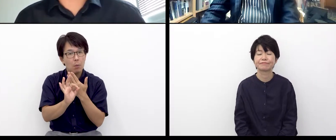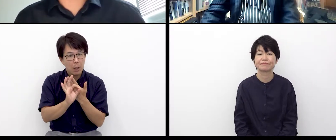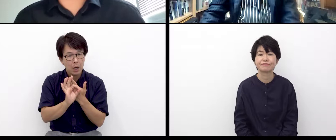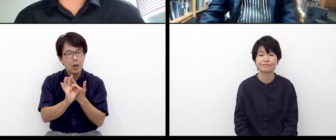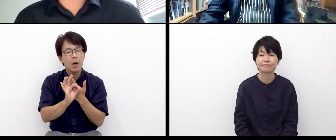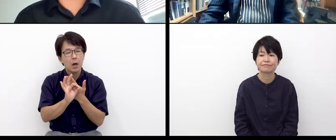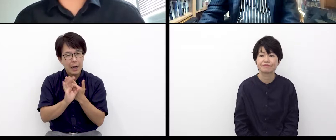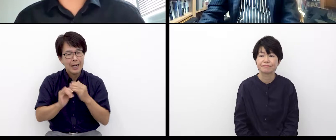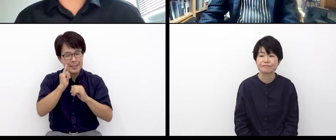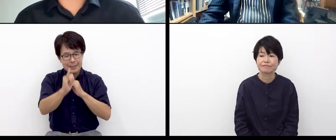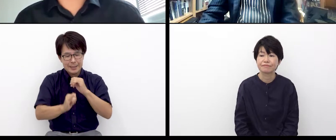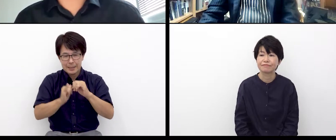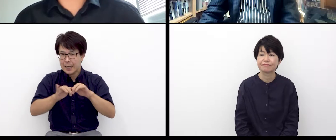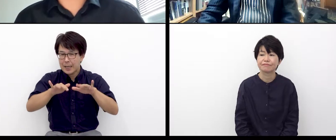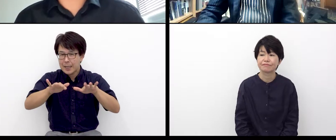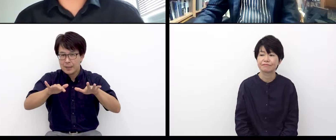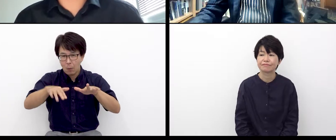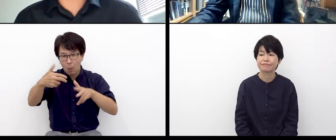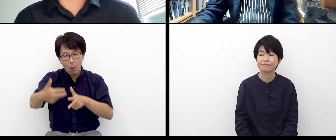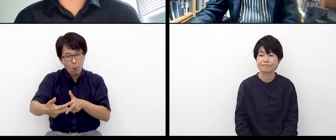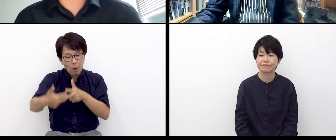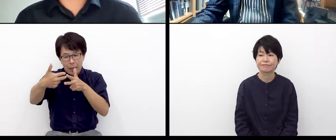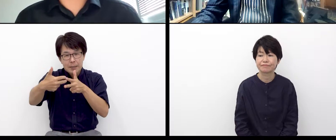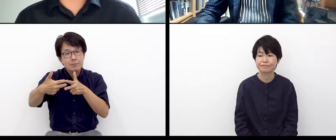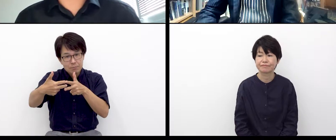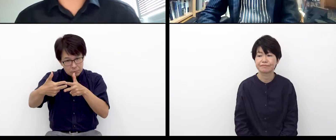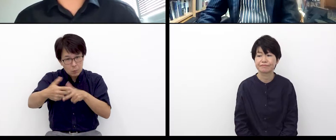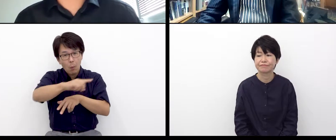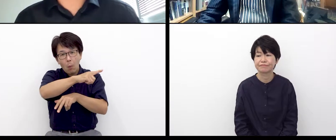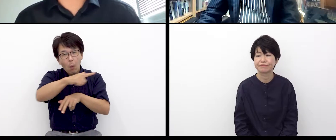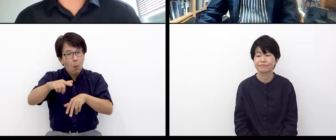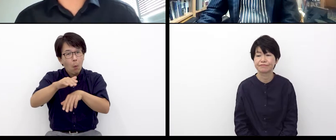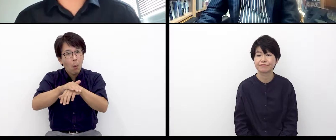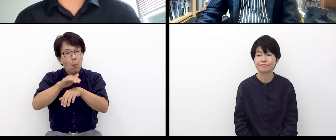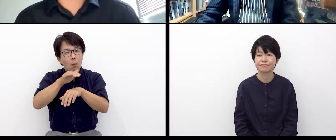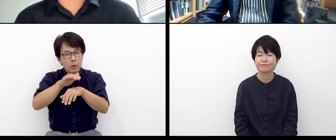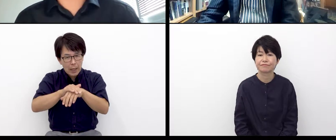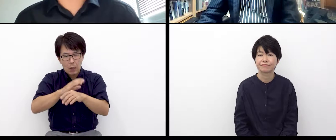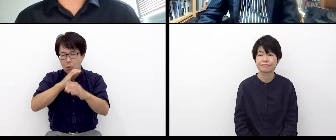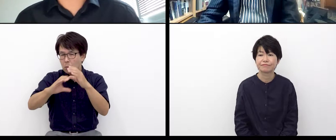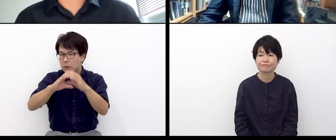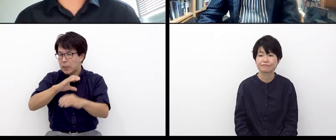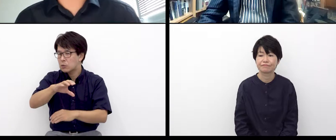for example, are people